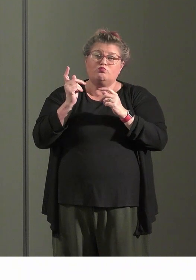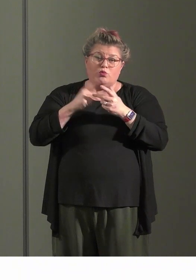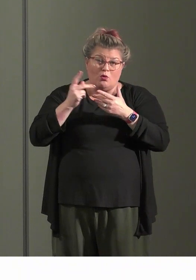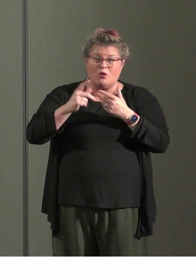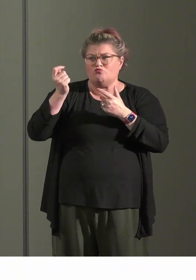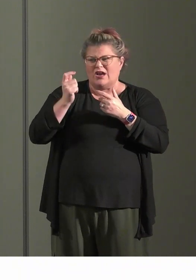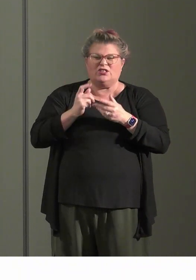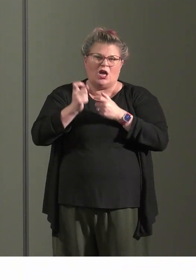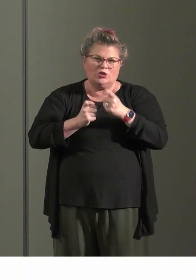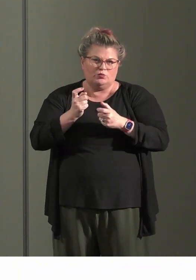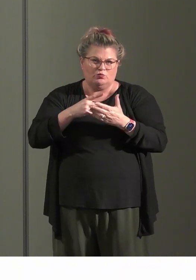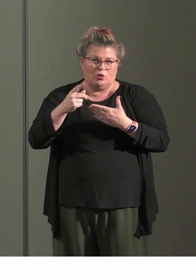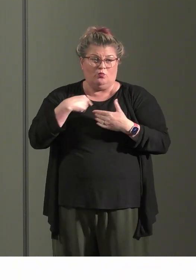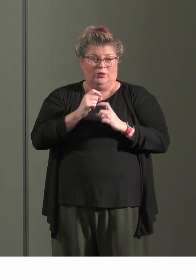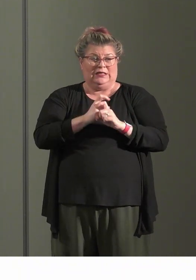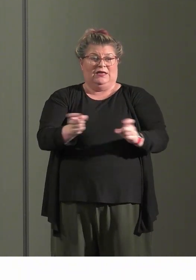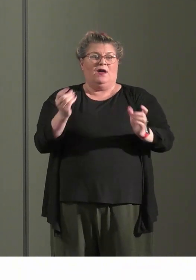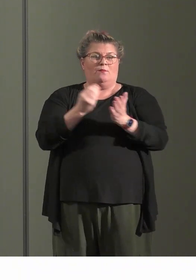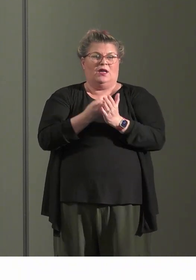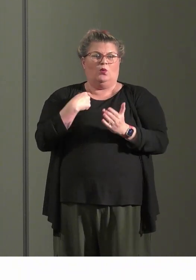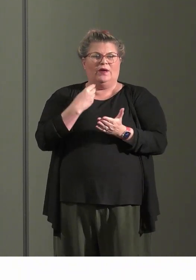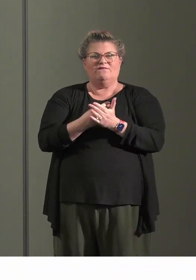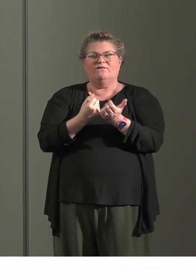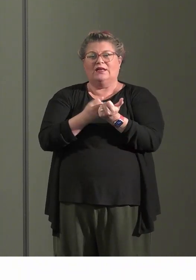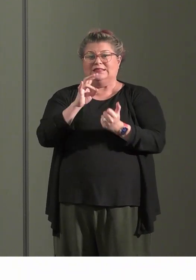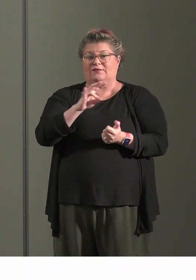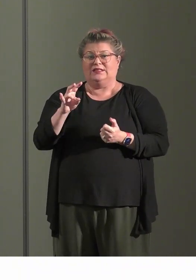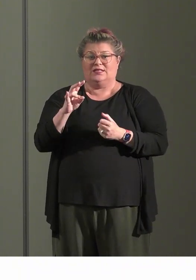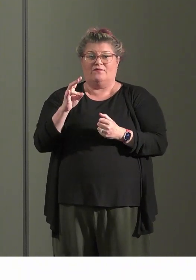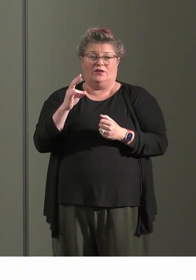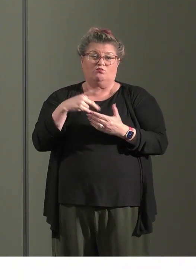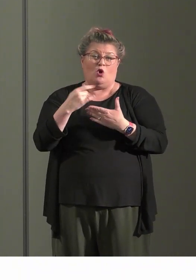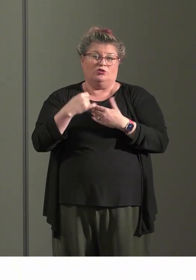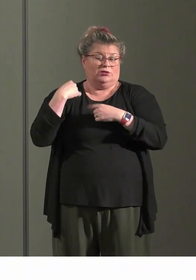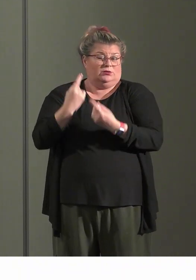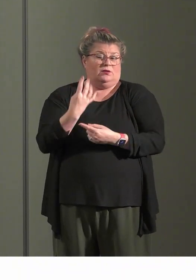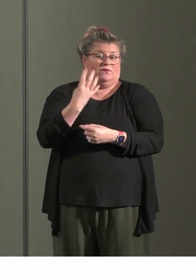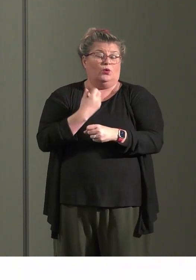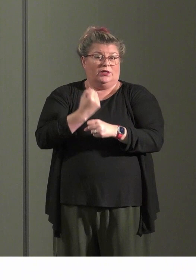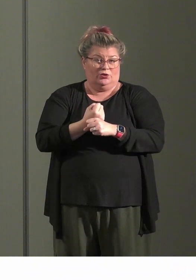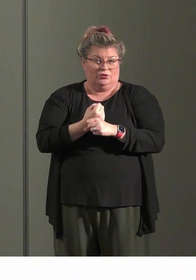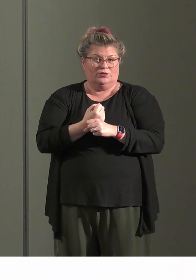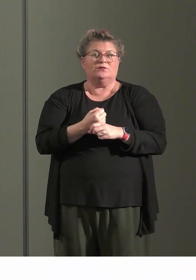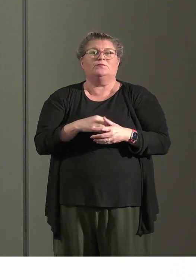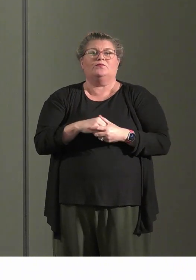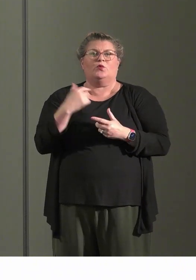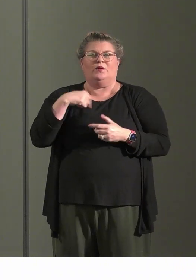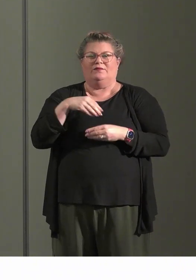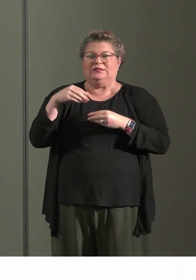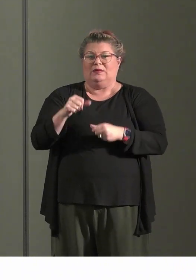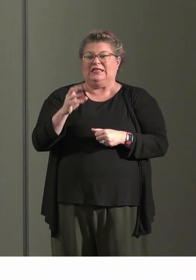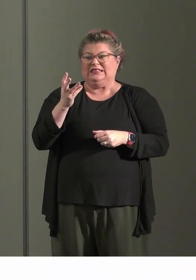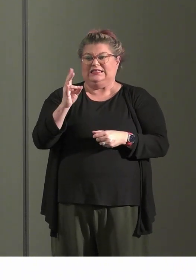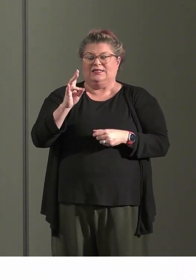and funded 77 projects in the last four years. Spent 60 or $70 million on research project is